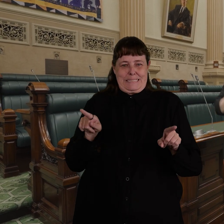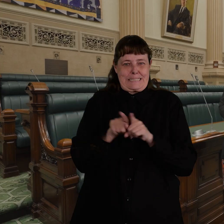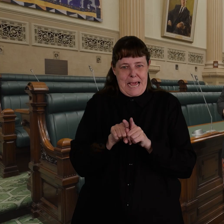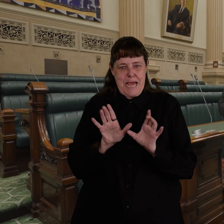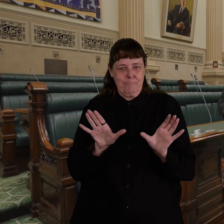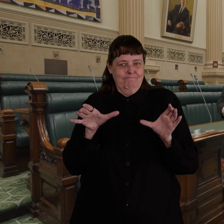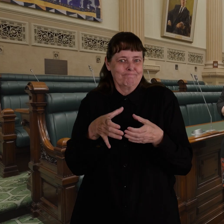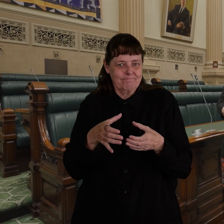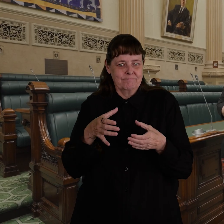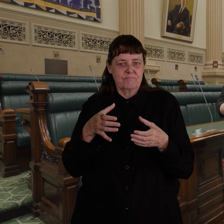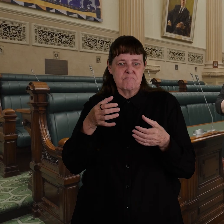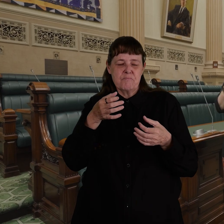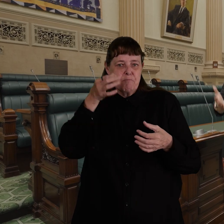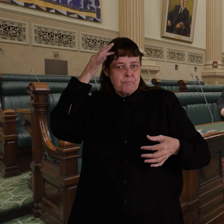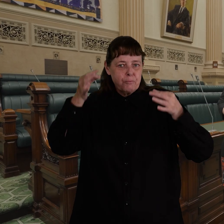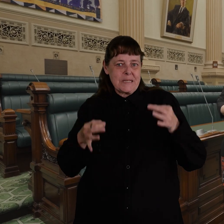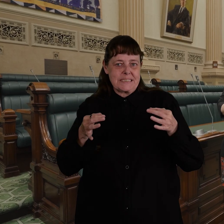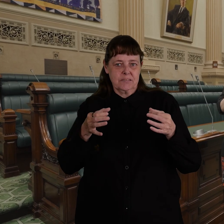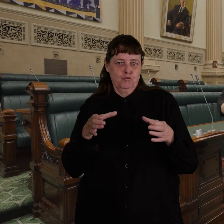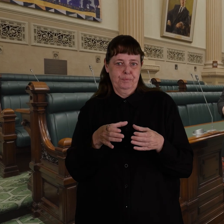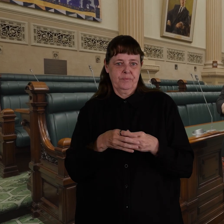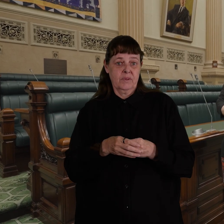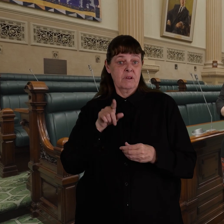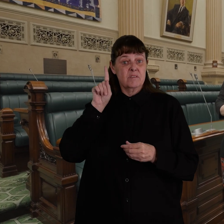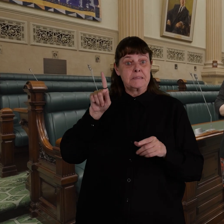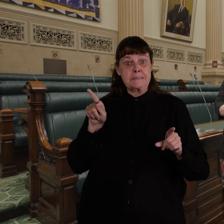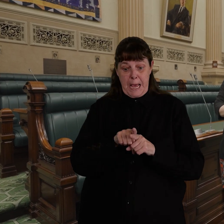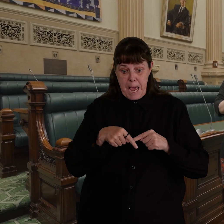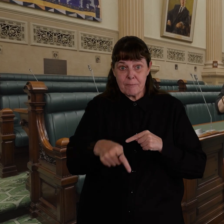Minister for Human Services - they're not only responsible for that portfolio,